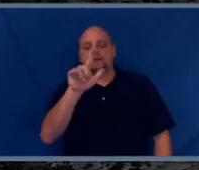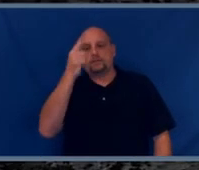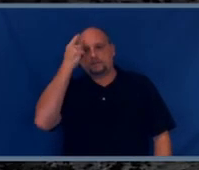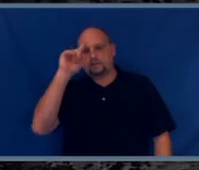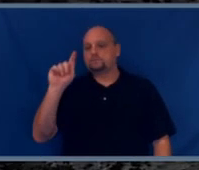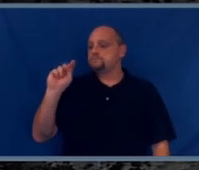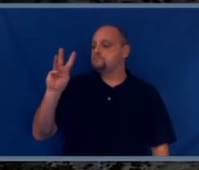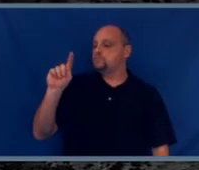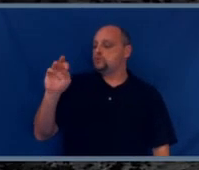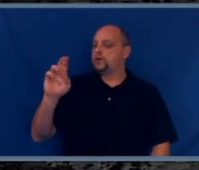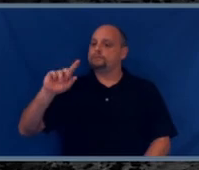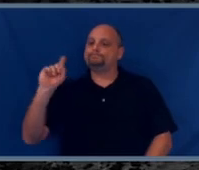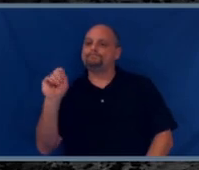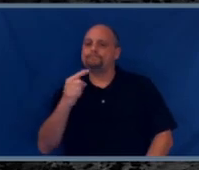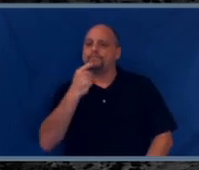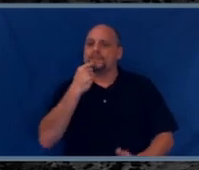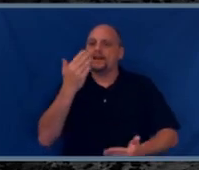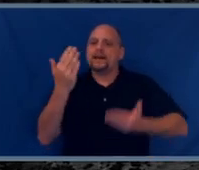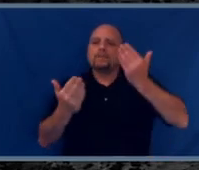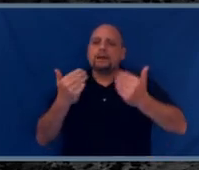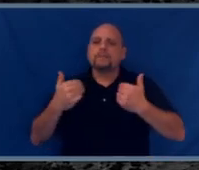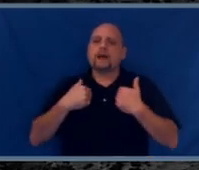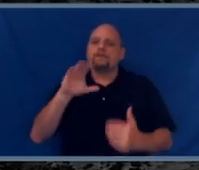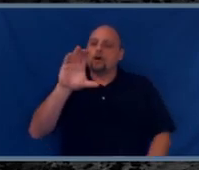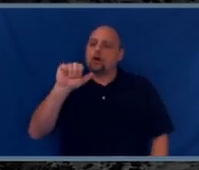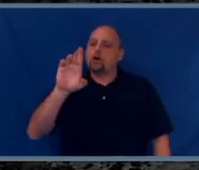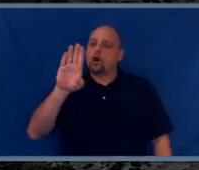A CARBONATE ON BENNU, IF THIS IS